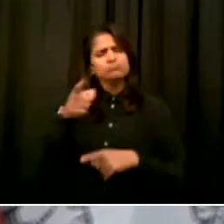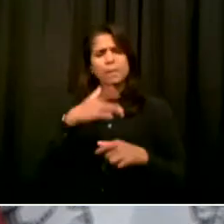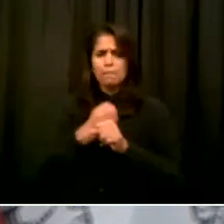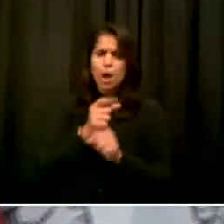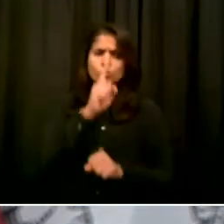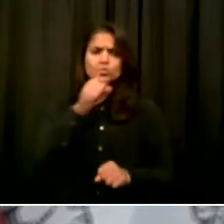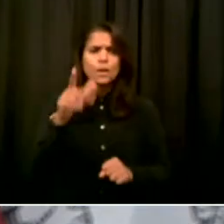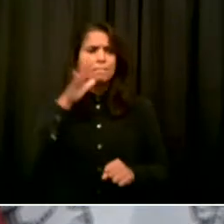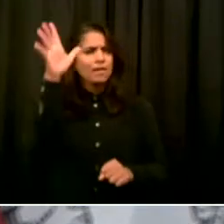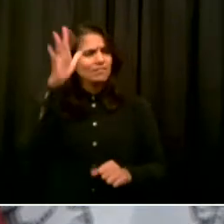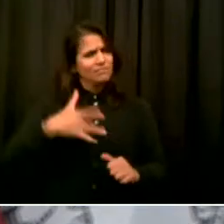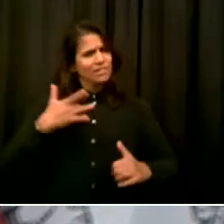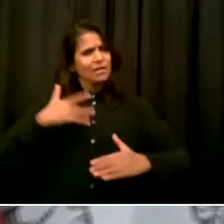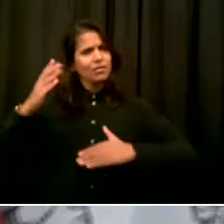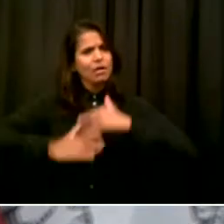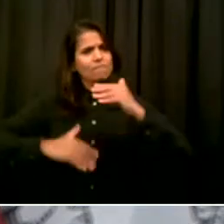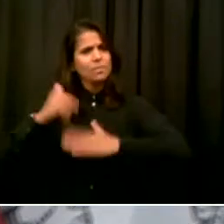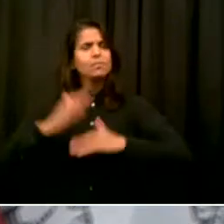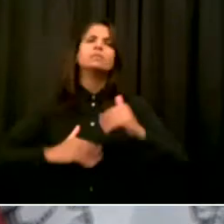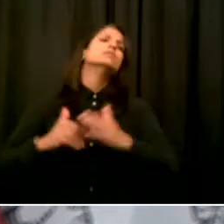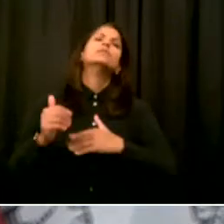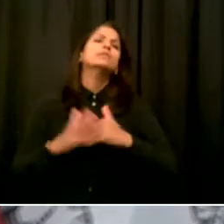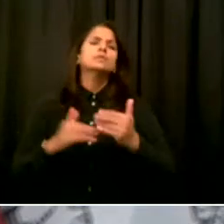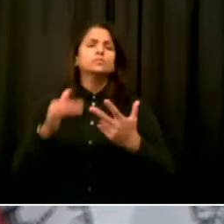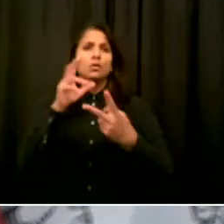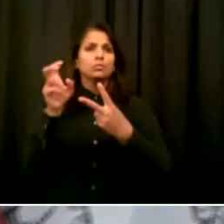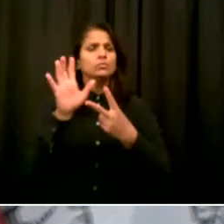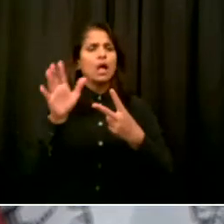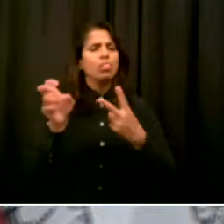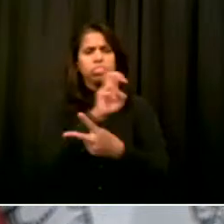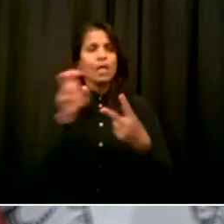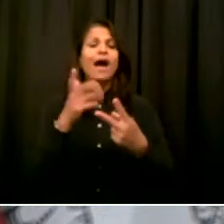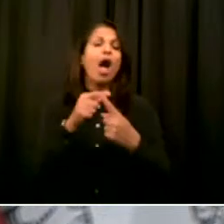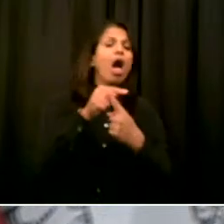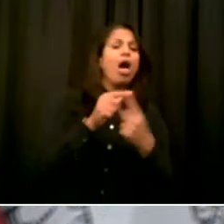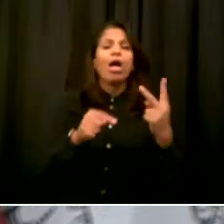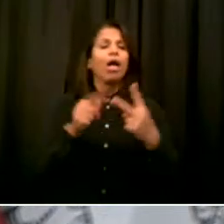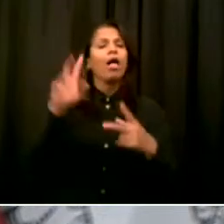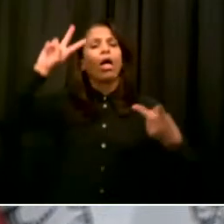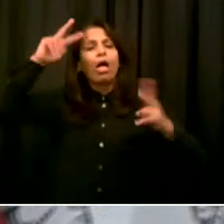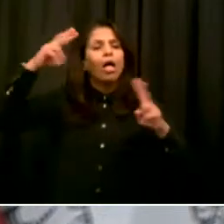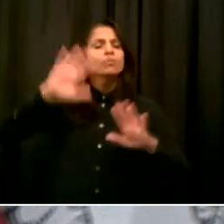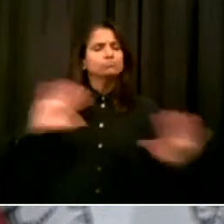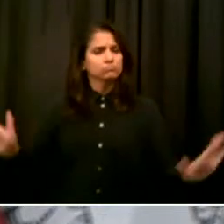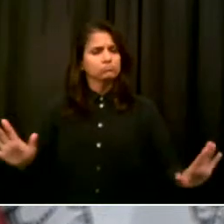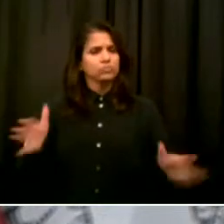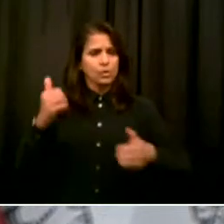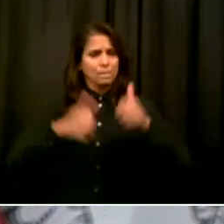WHERE EVERYONE IS CLEARLY DELINEATED AS EITHER BEING